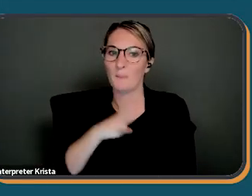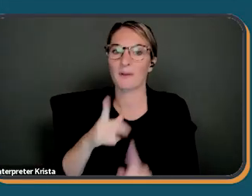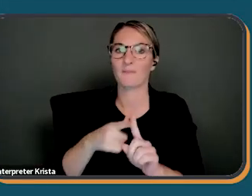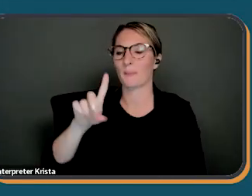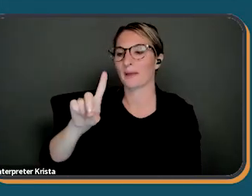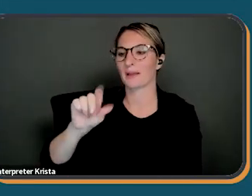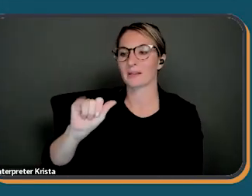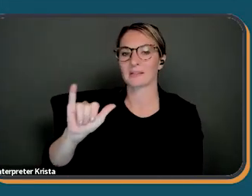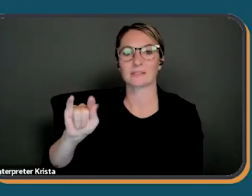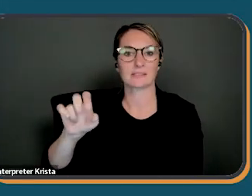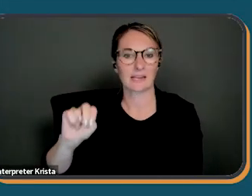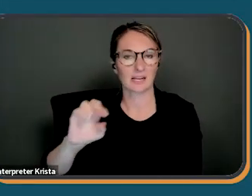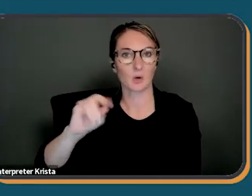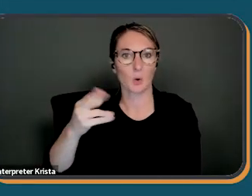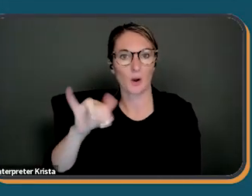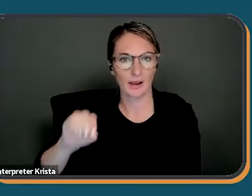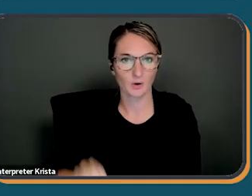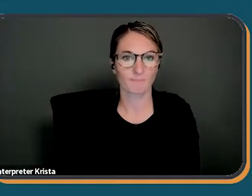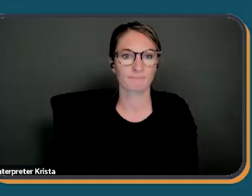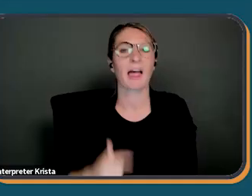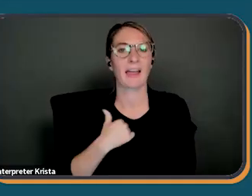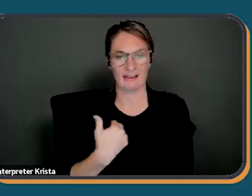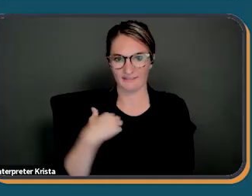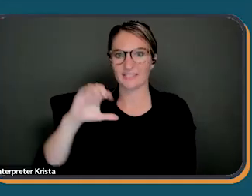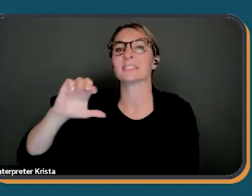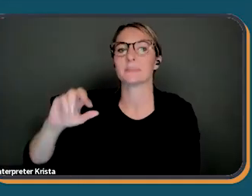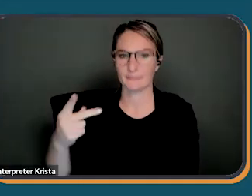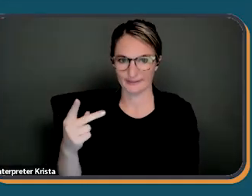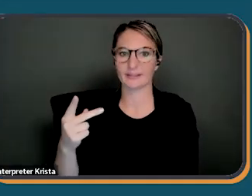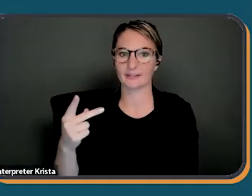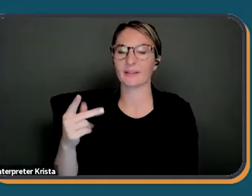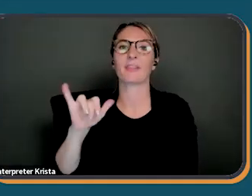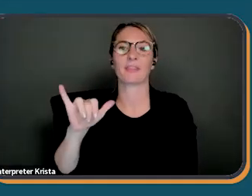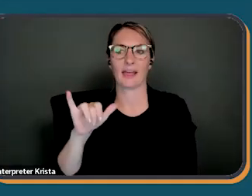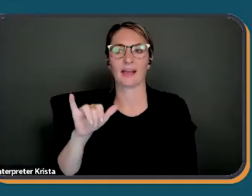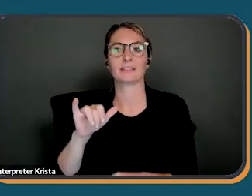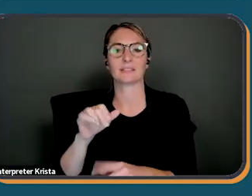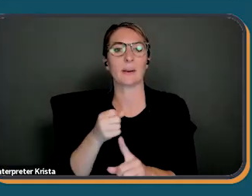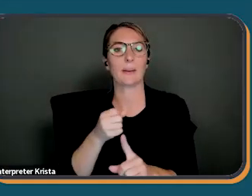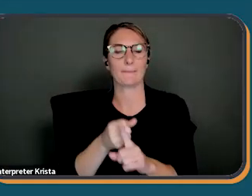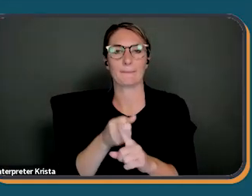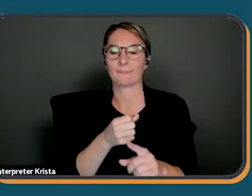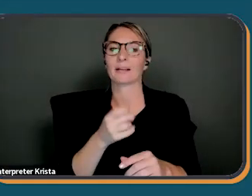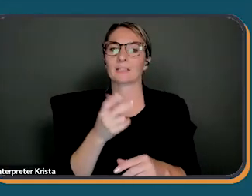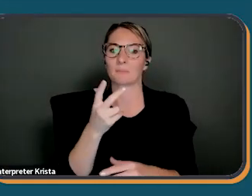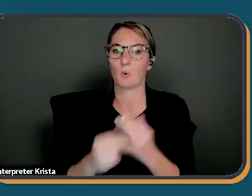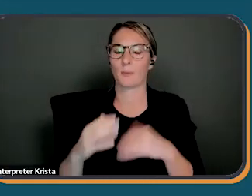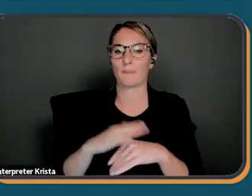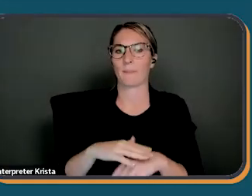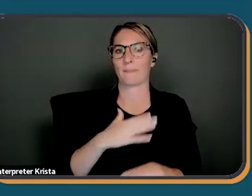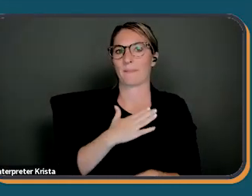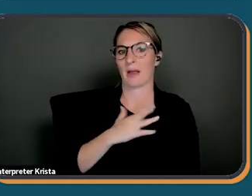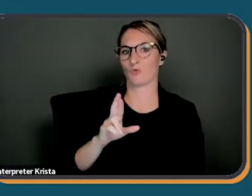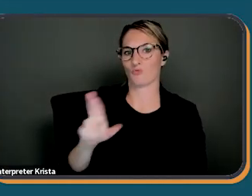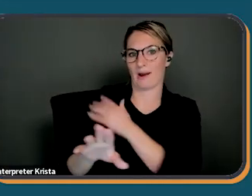I live with cerebral palsy, which affects my right arm and both of my legs.